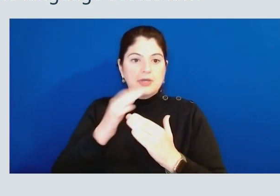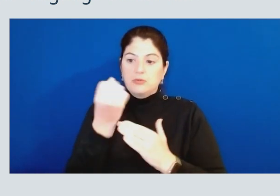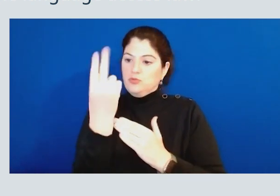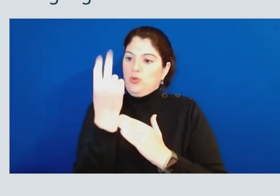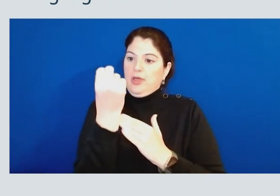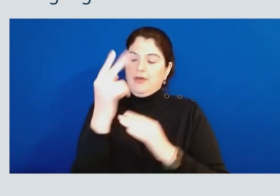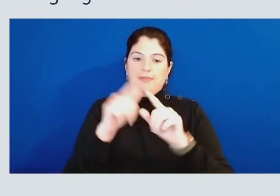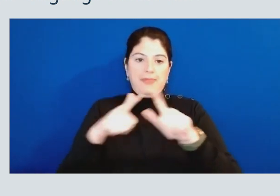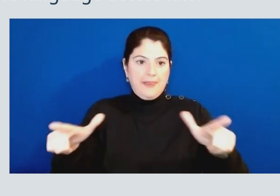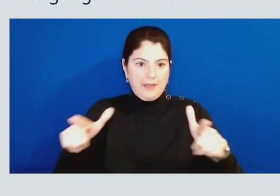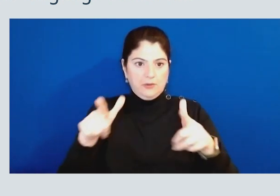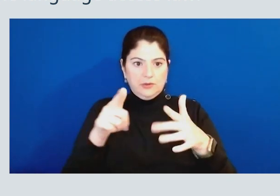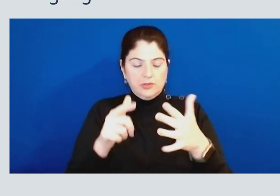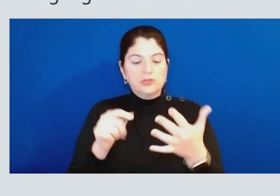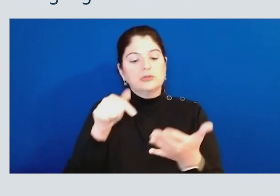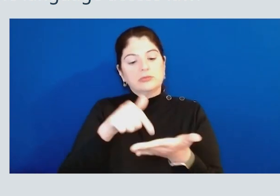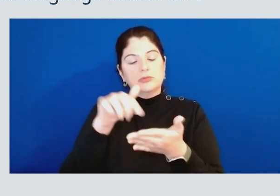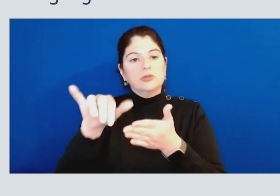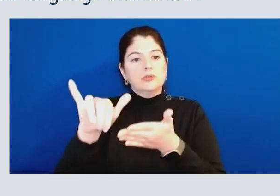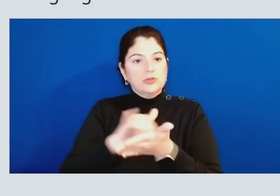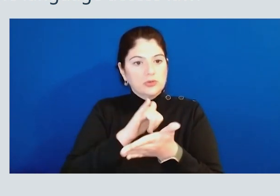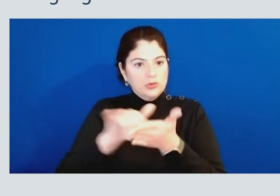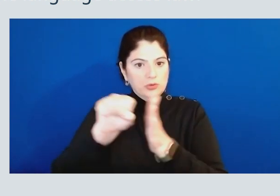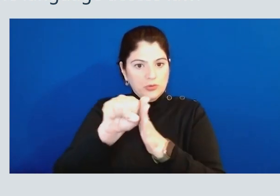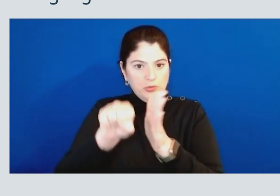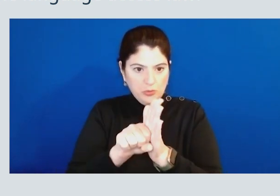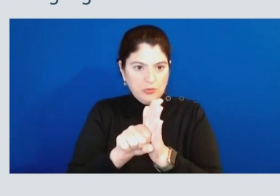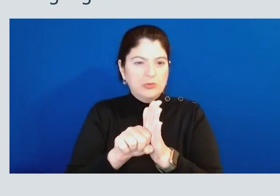spoken by New Yorkers who don't speak English very well.